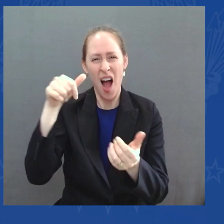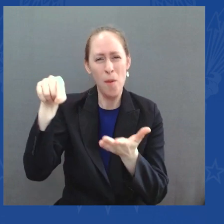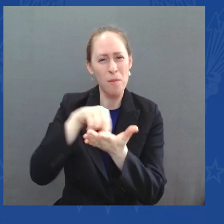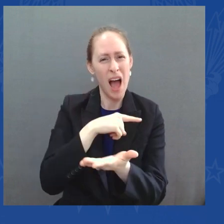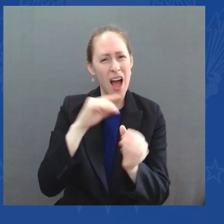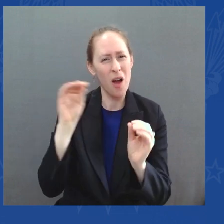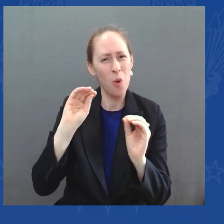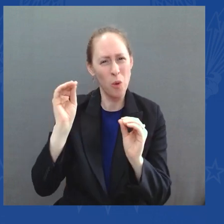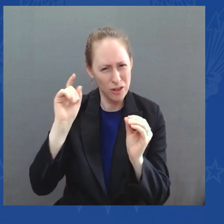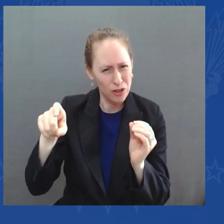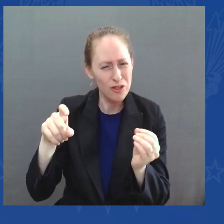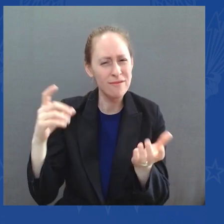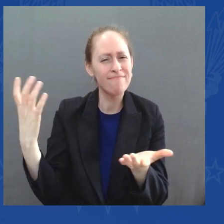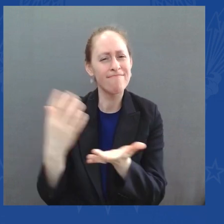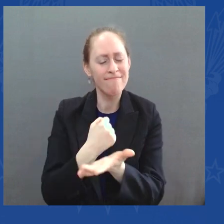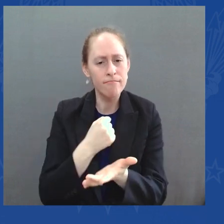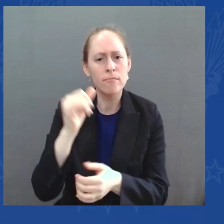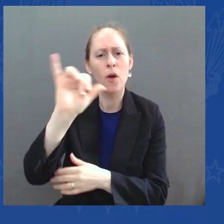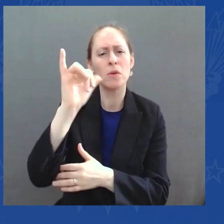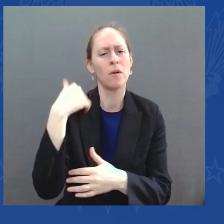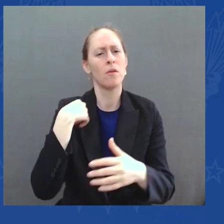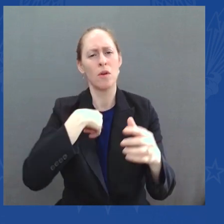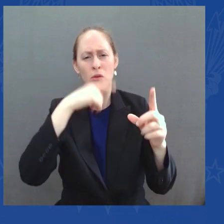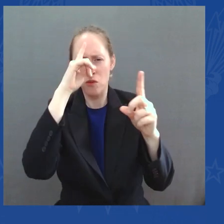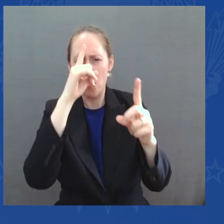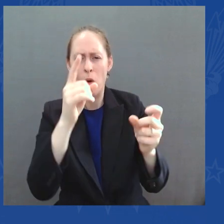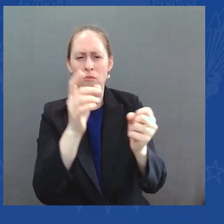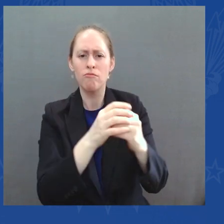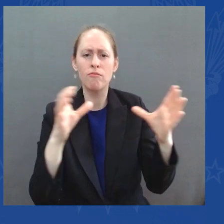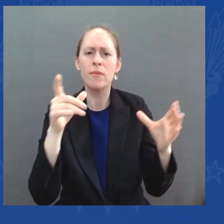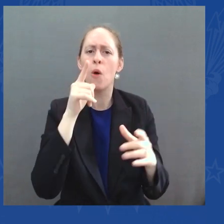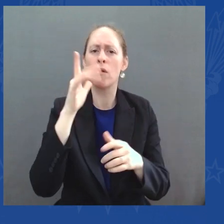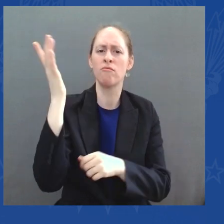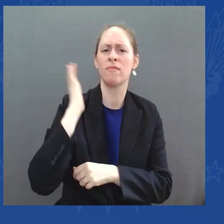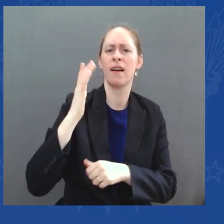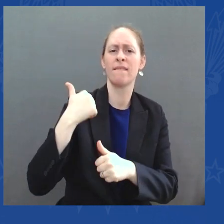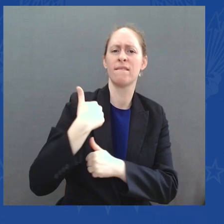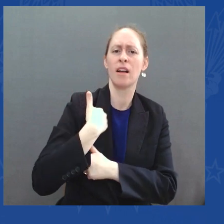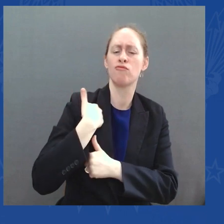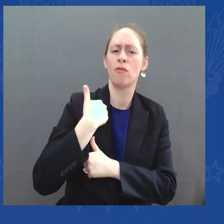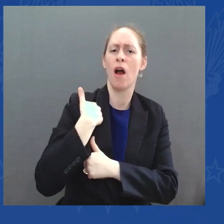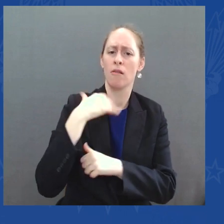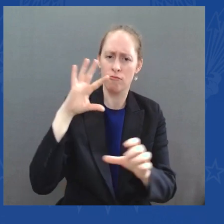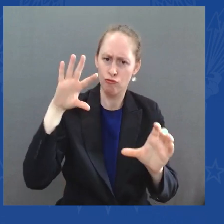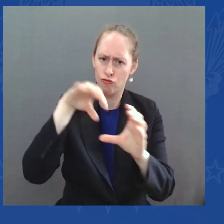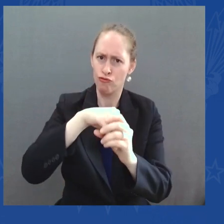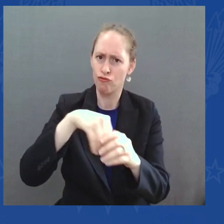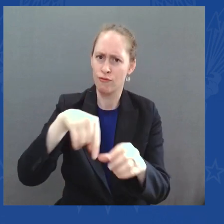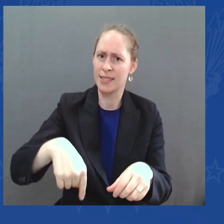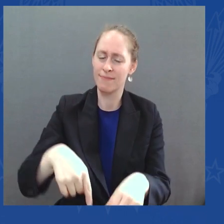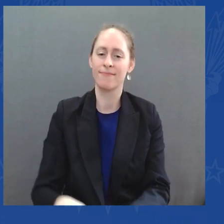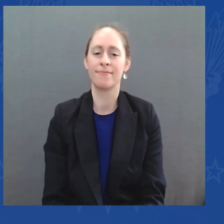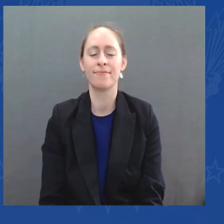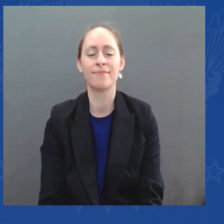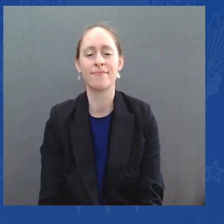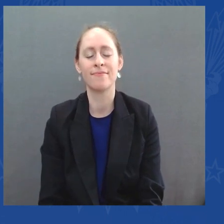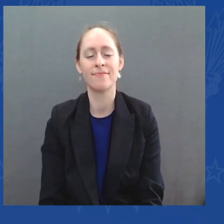And of course, we are fixing roads and bridges across America. One trucker told me Infrastructure is our workplace